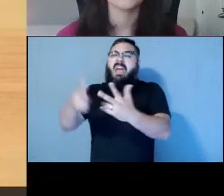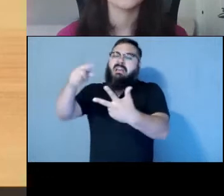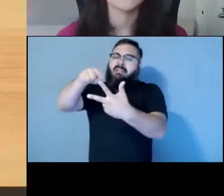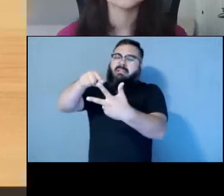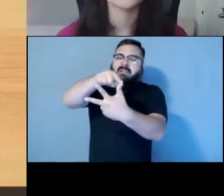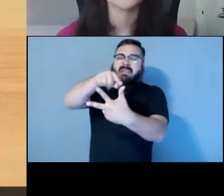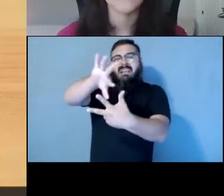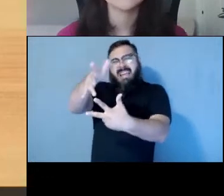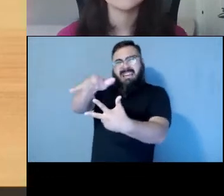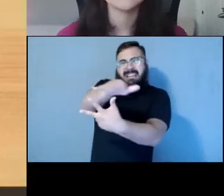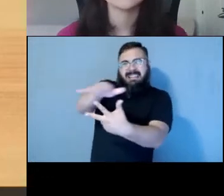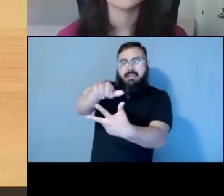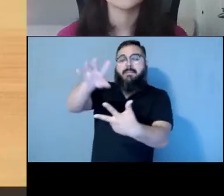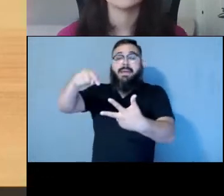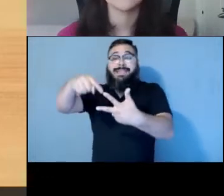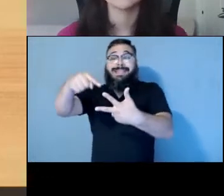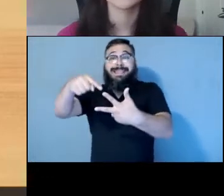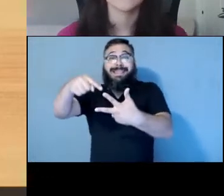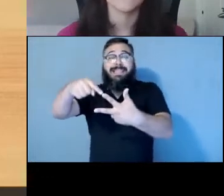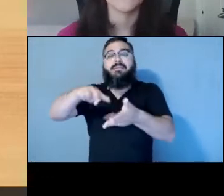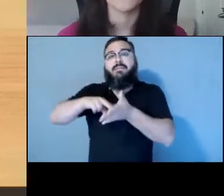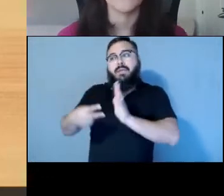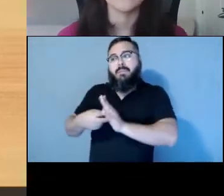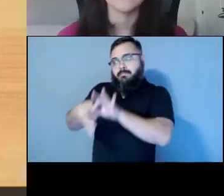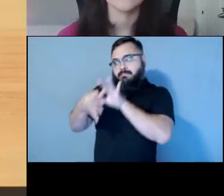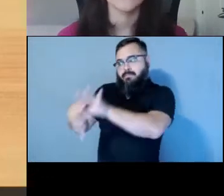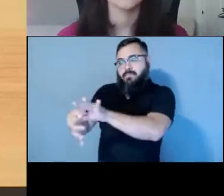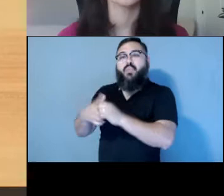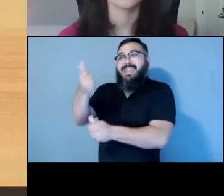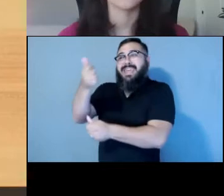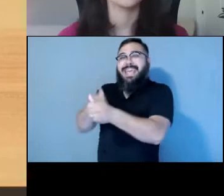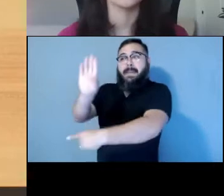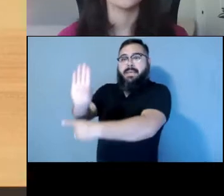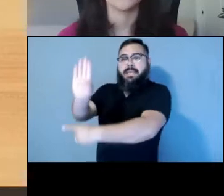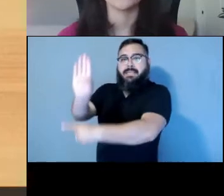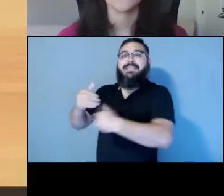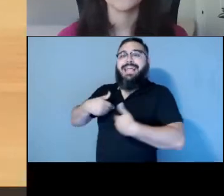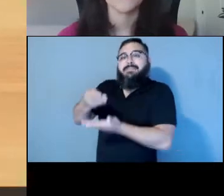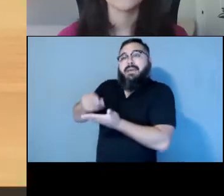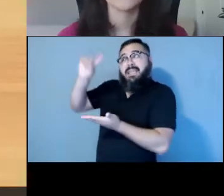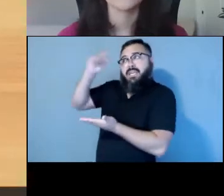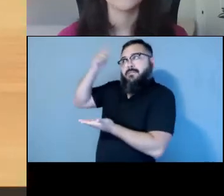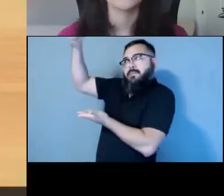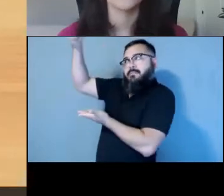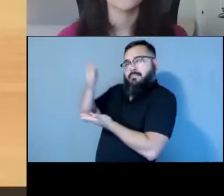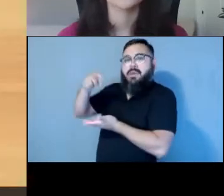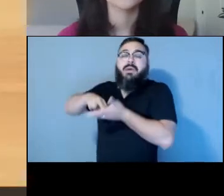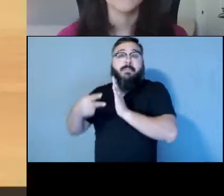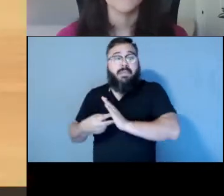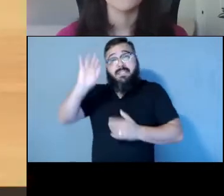but applies to entities that receive any sort of federal funding. So that includes federal contractors that are employers,